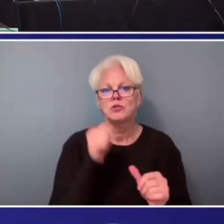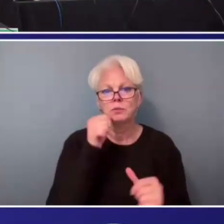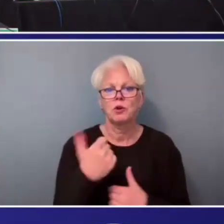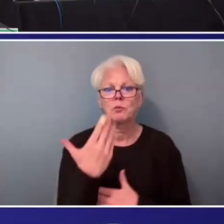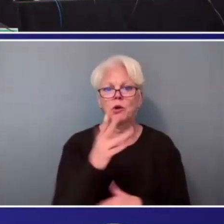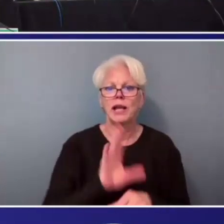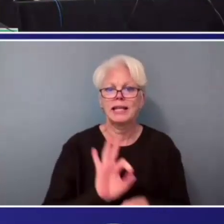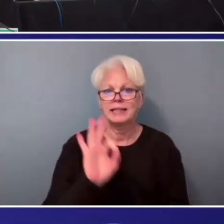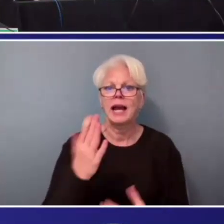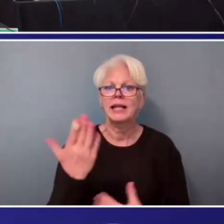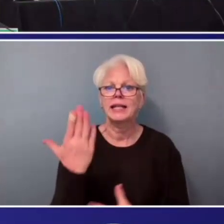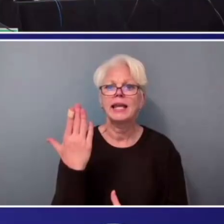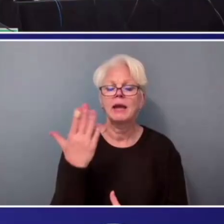a.m. Have a good evening.